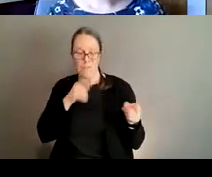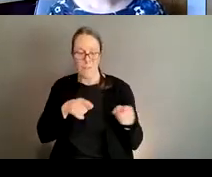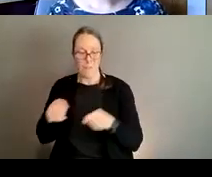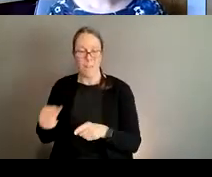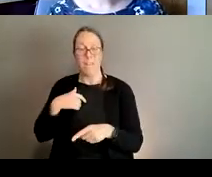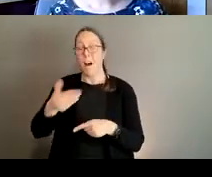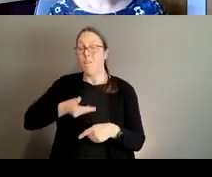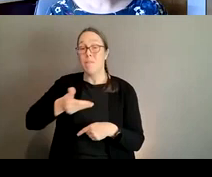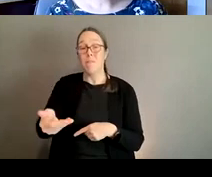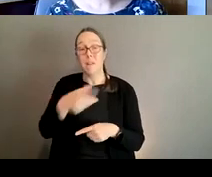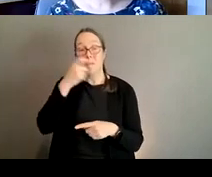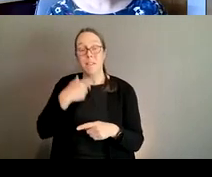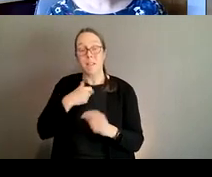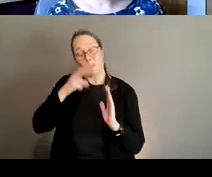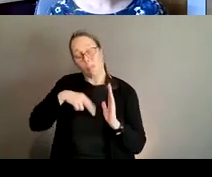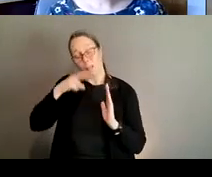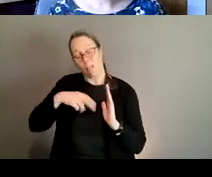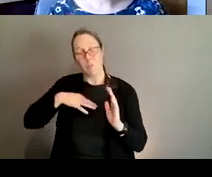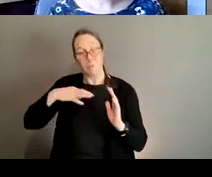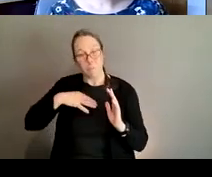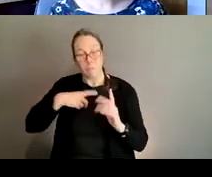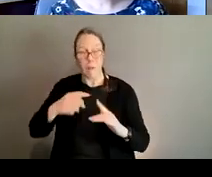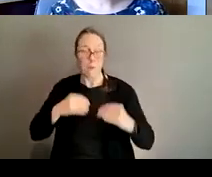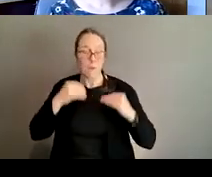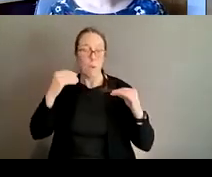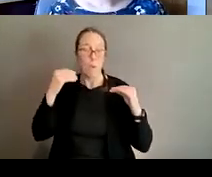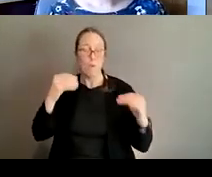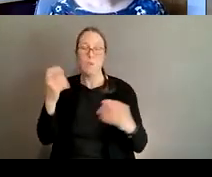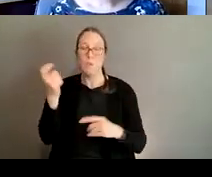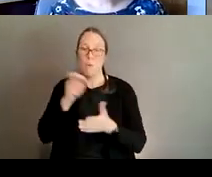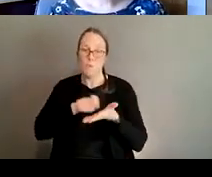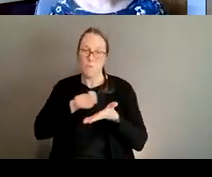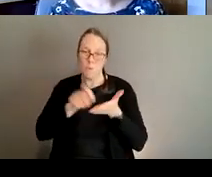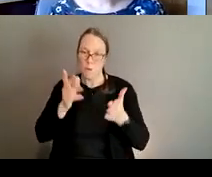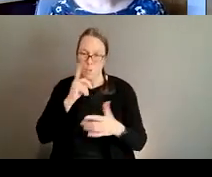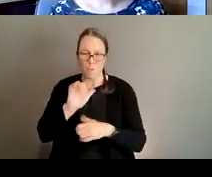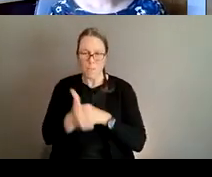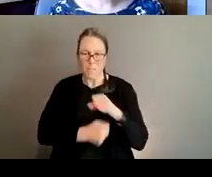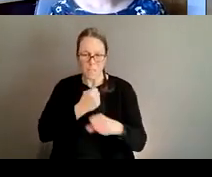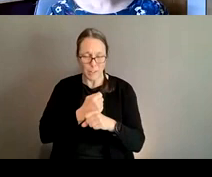grants and coaching writers for the past ten years and I wrote proposals for a good number